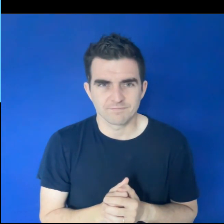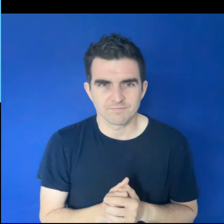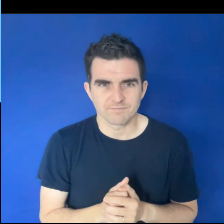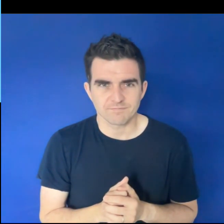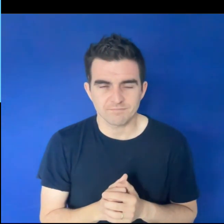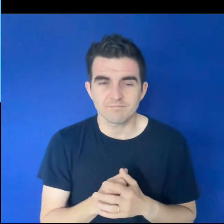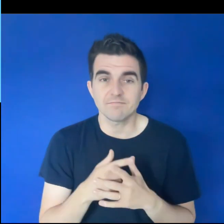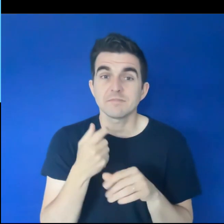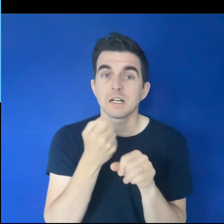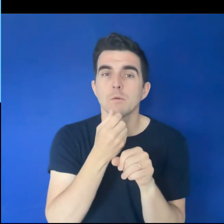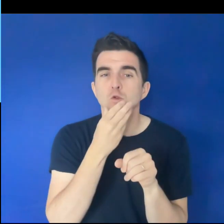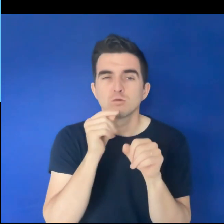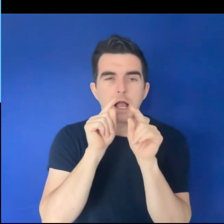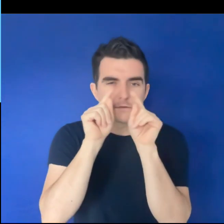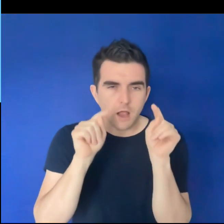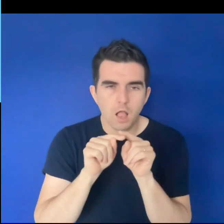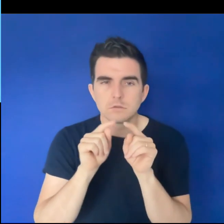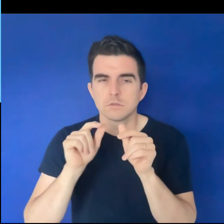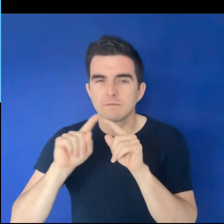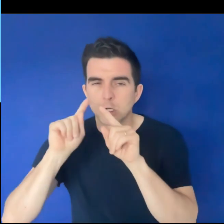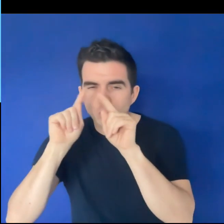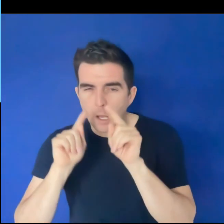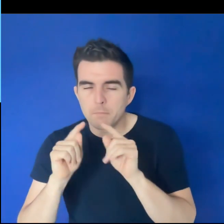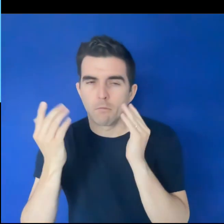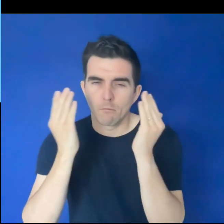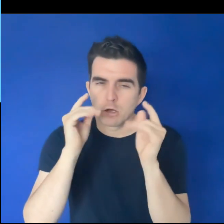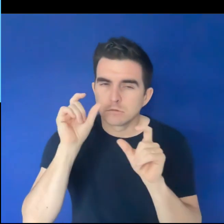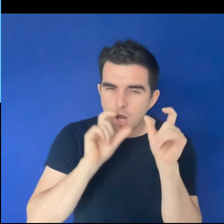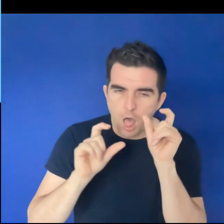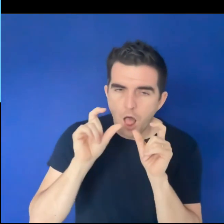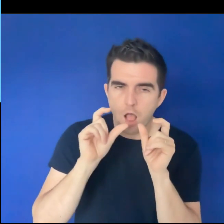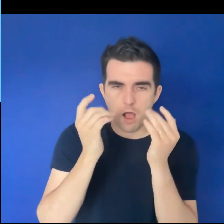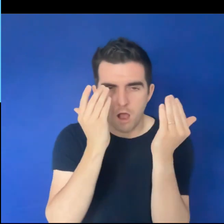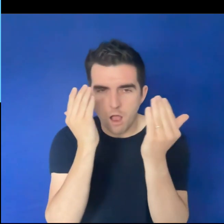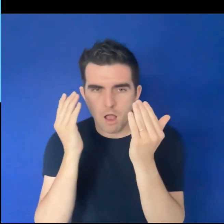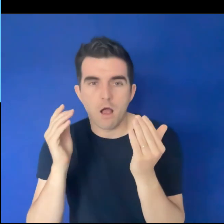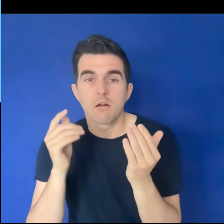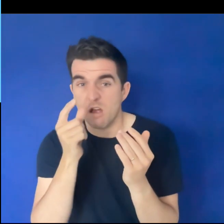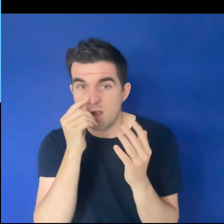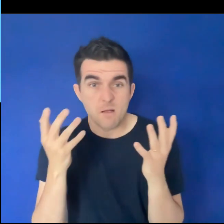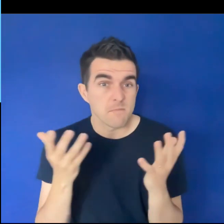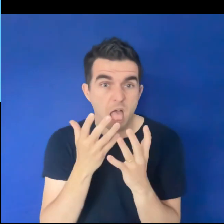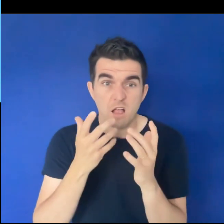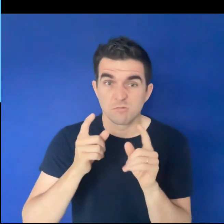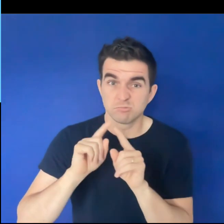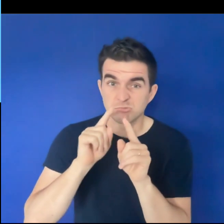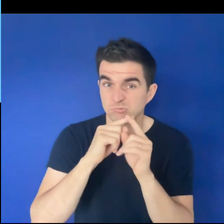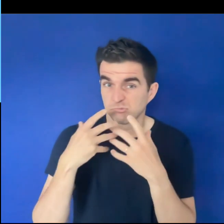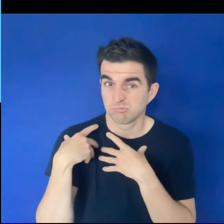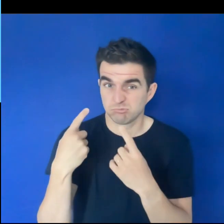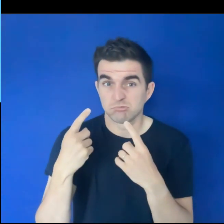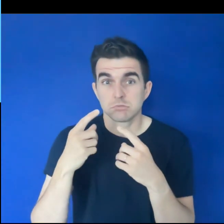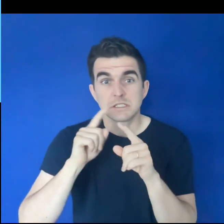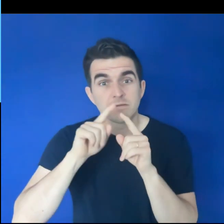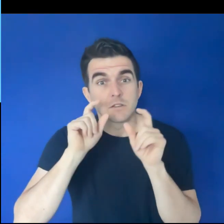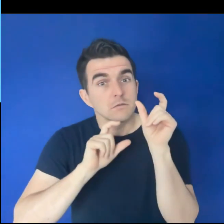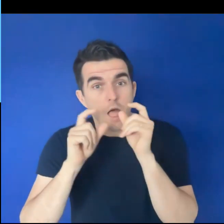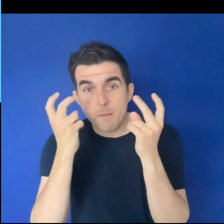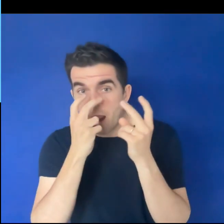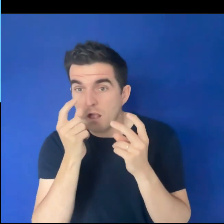The game uses signs, shapes, and high contrast colours, so you can play it whatever type of colour blindness you might have.